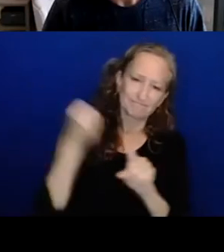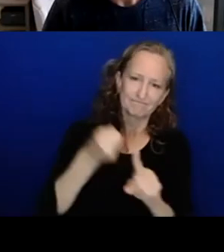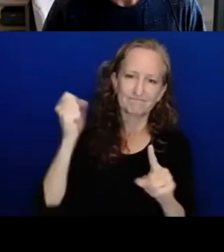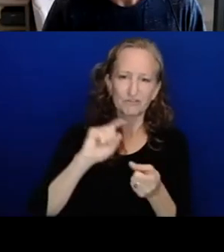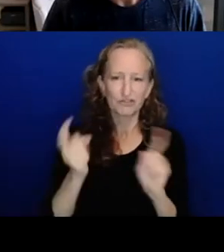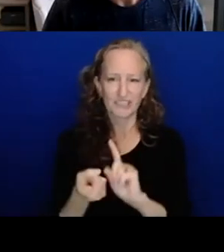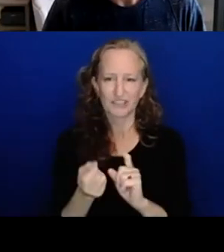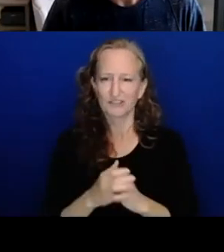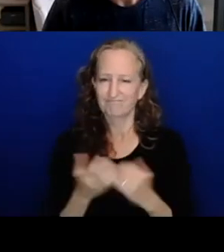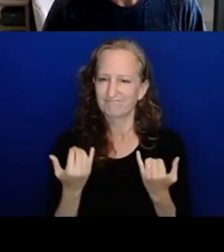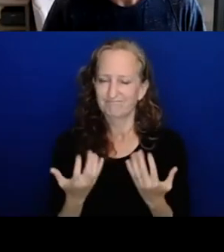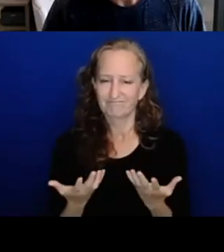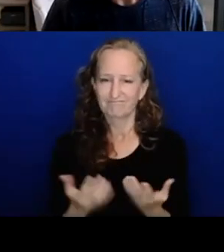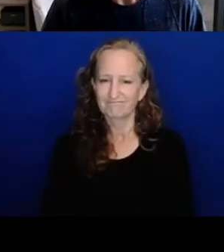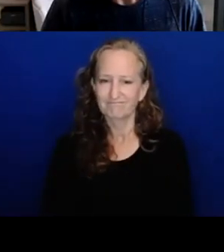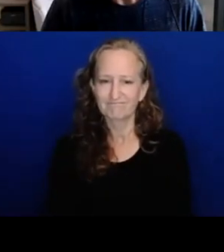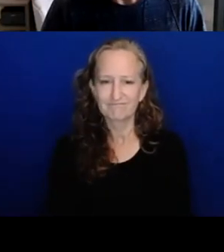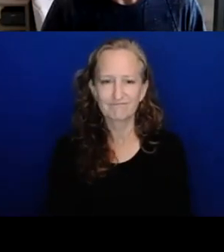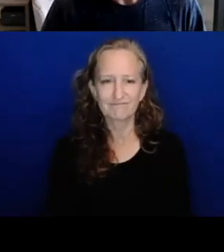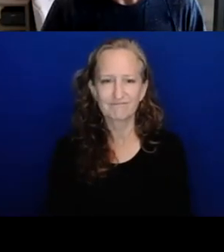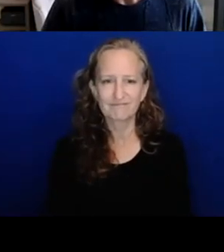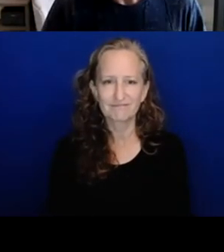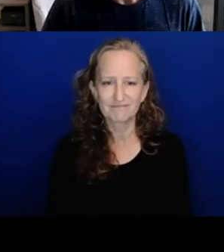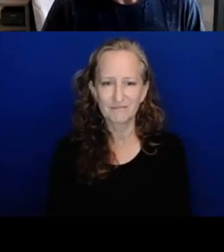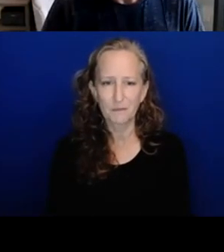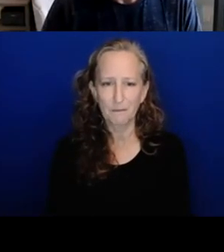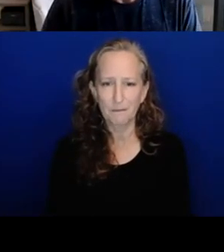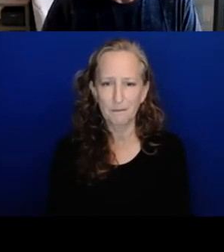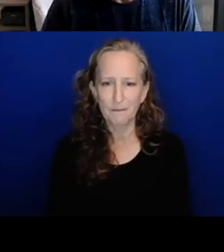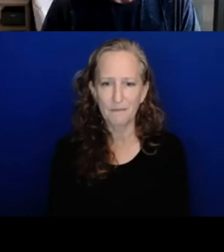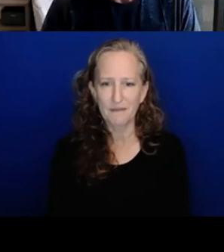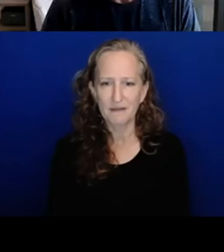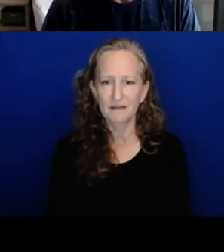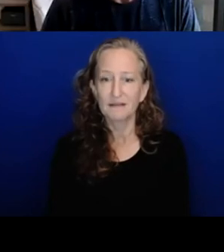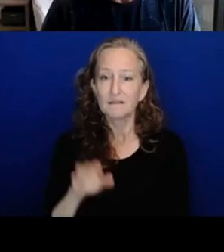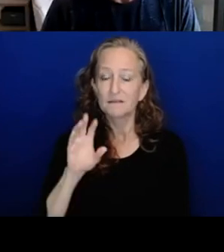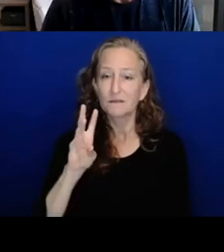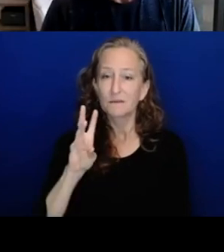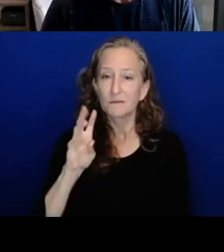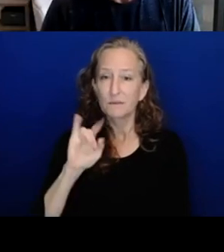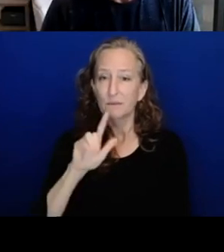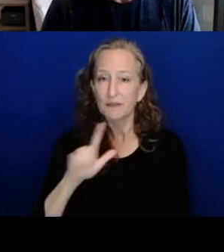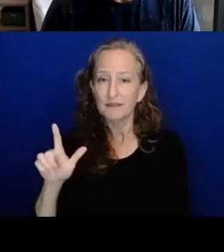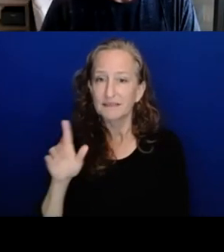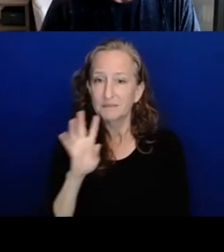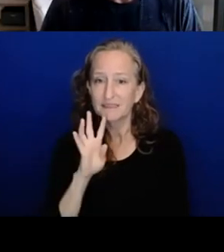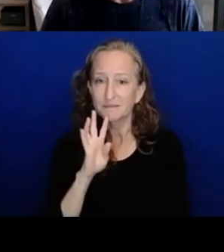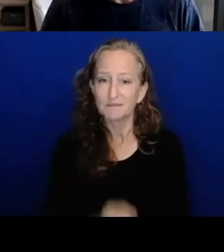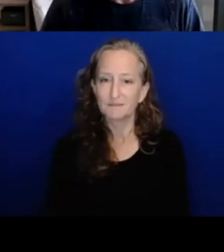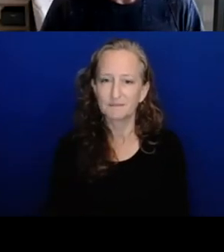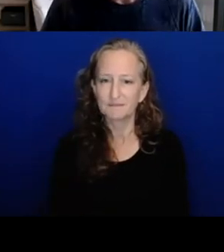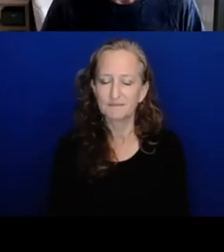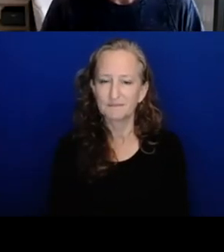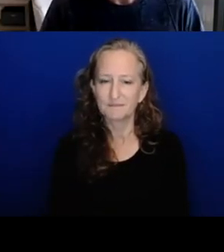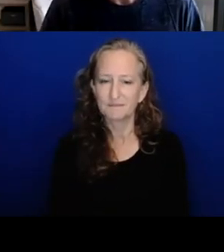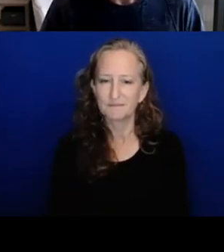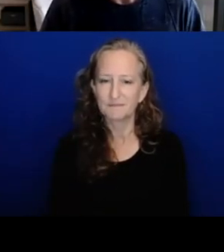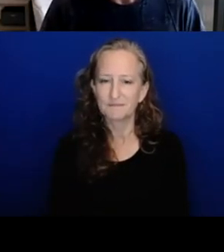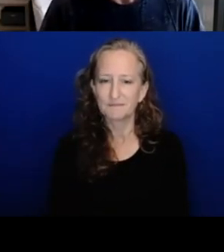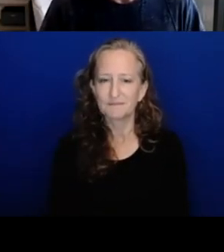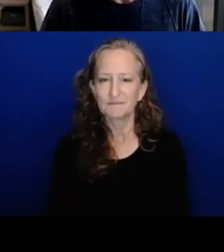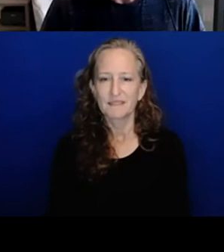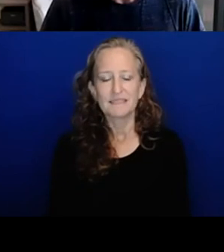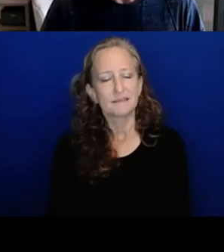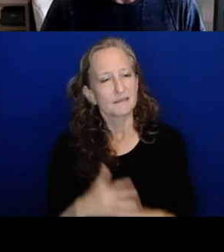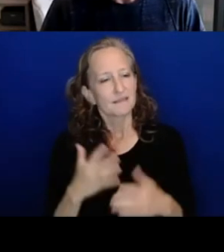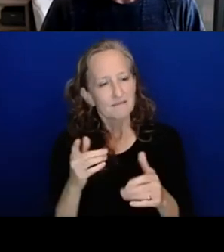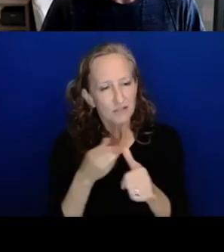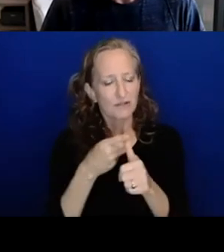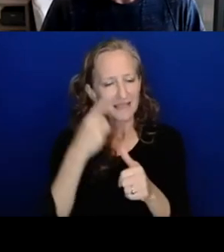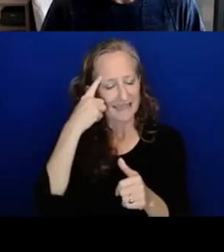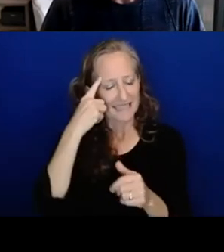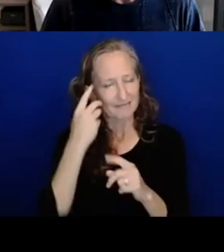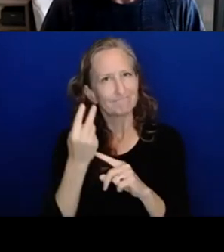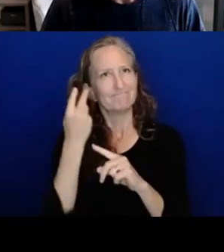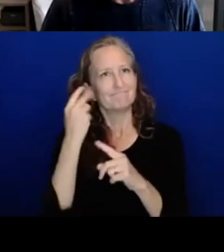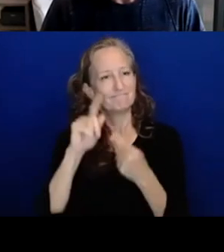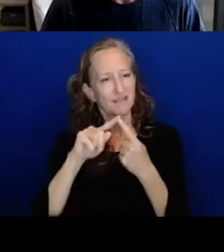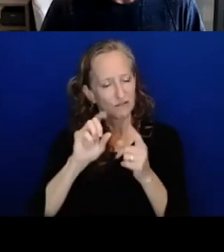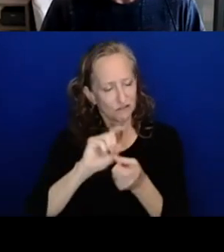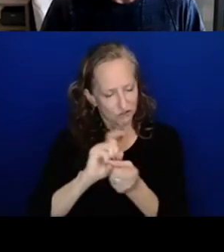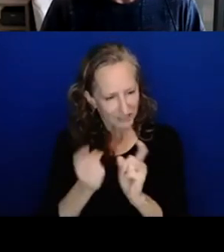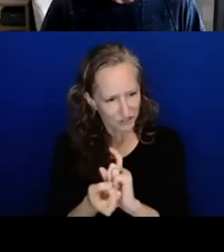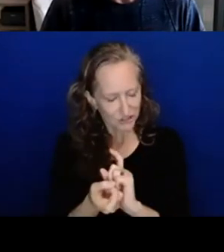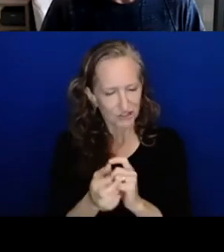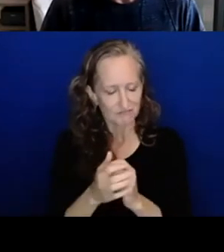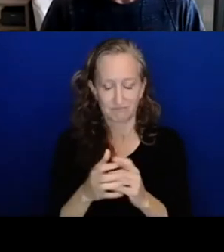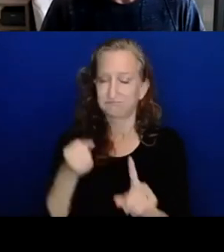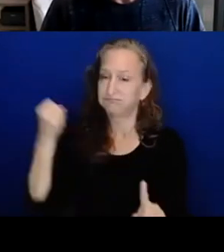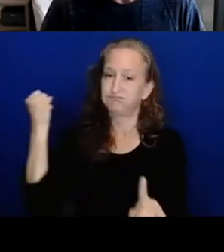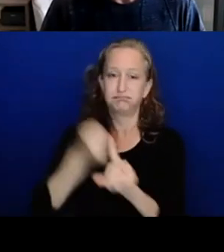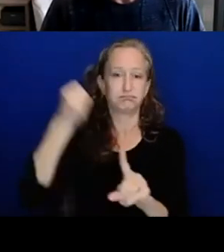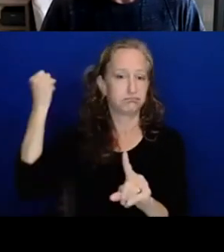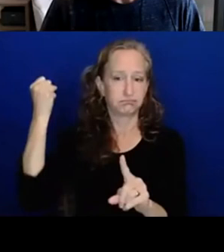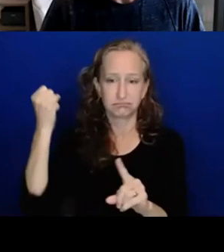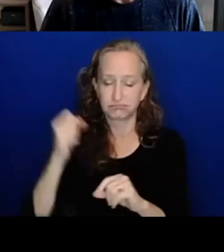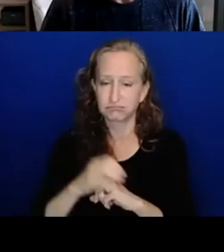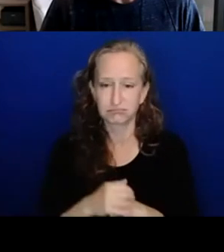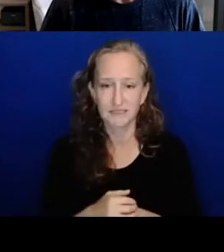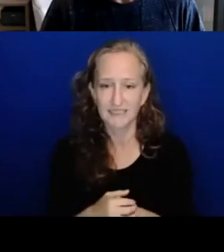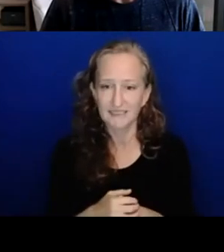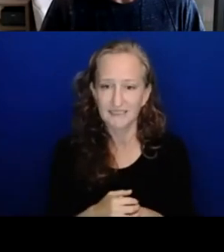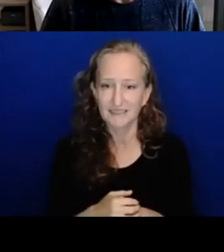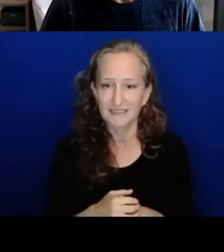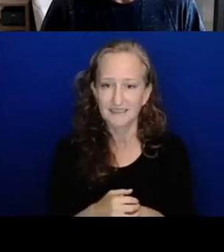I'll kick off. I think about the change from a company perspective. I moved very fast to